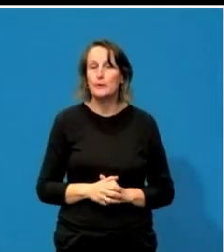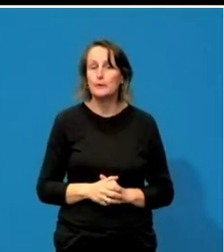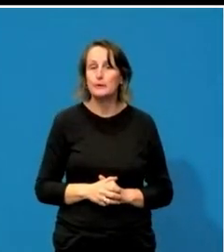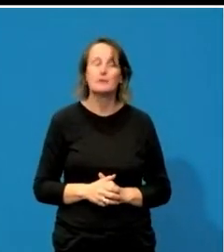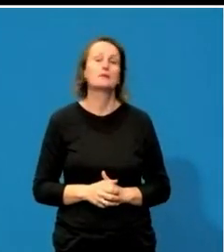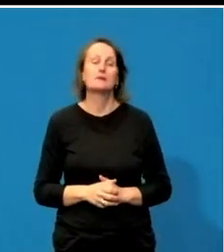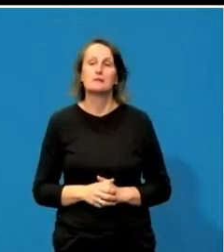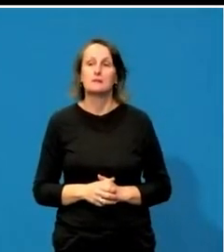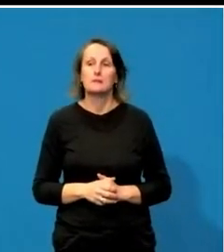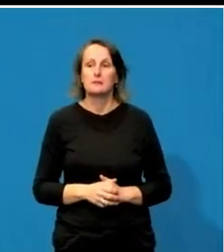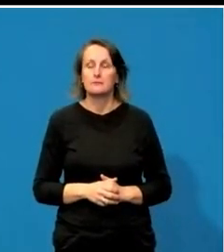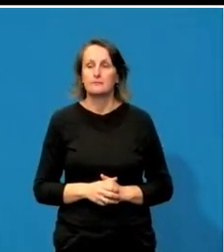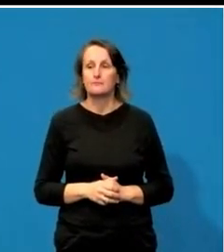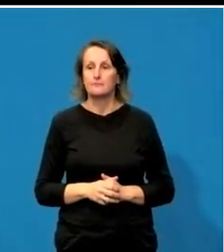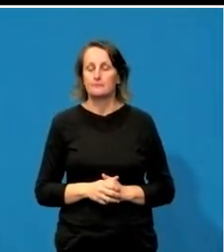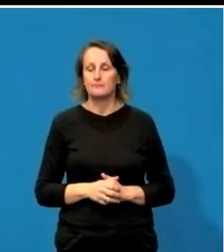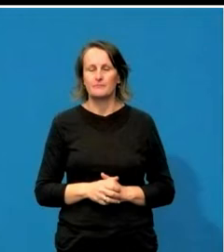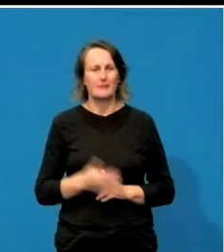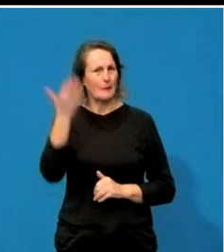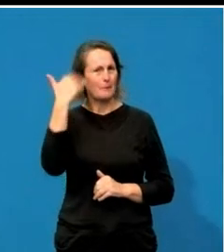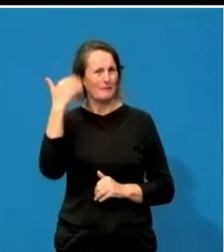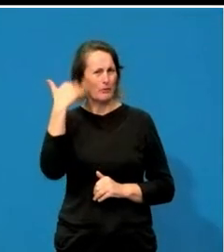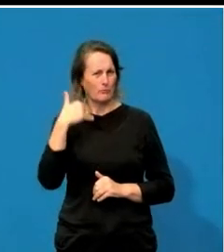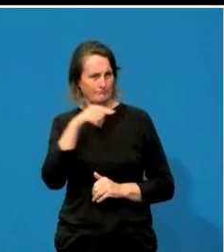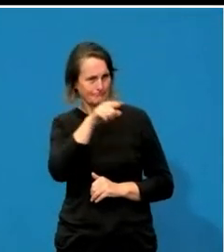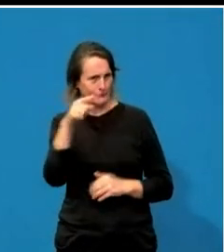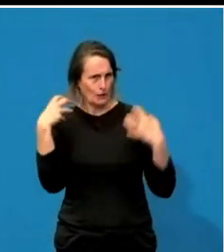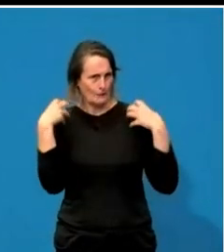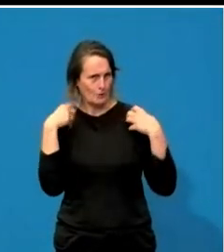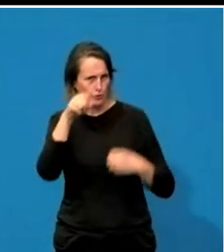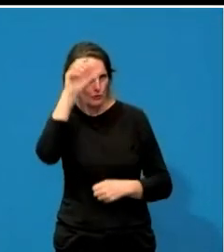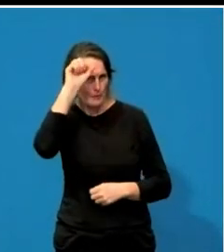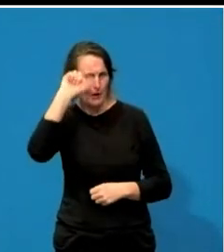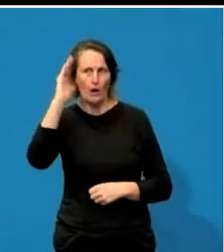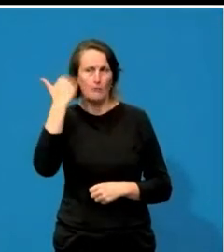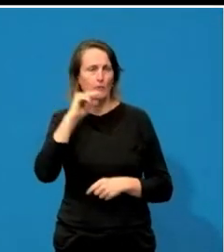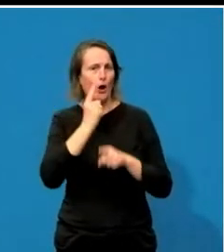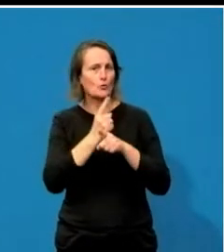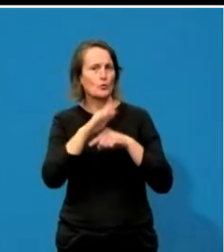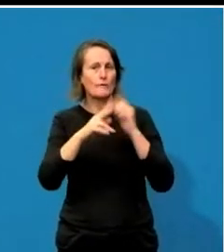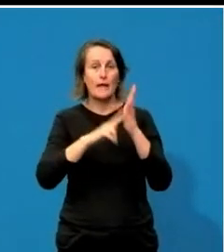You will recall earlier, Commissioners, that I mentioned the communication between the NDIS and potential participants.